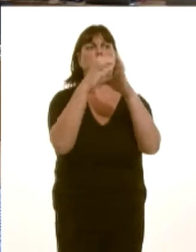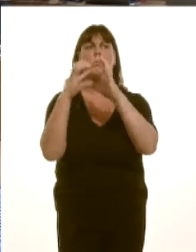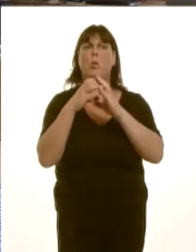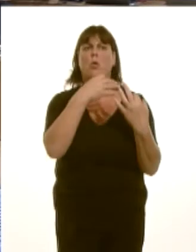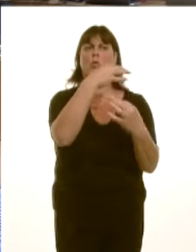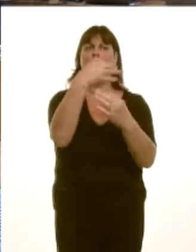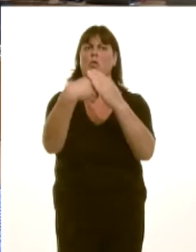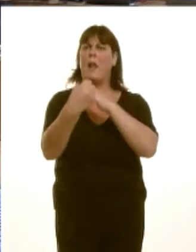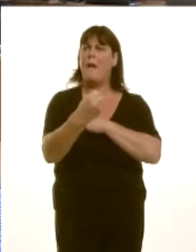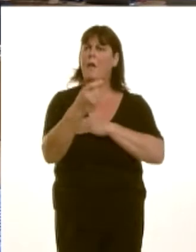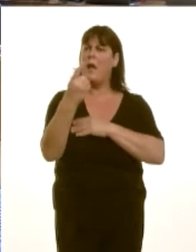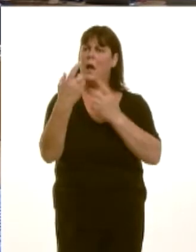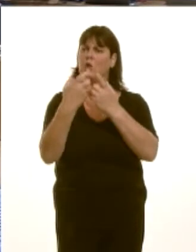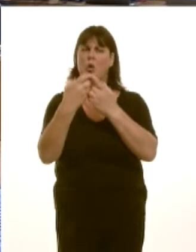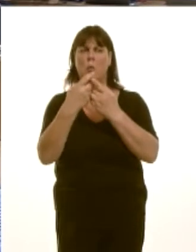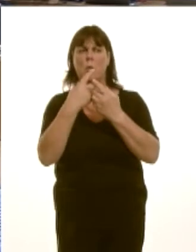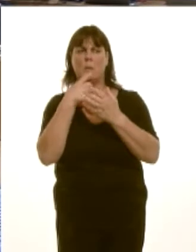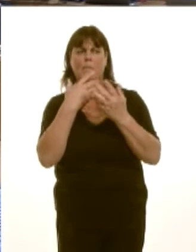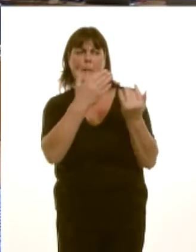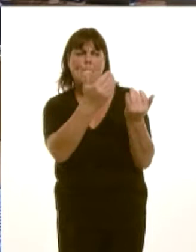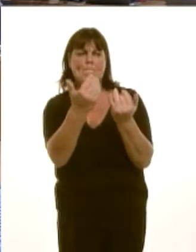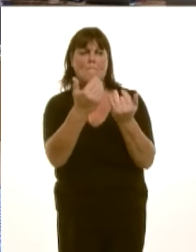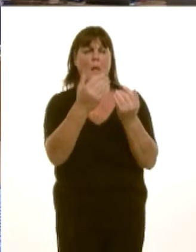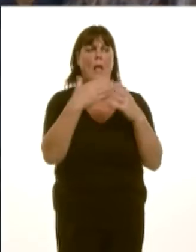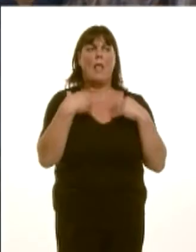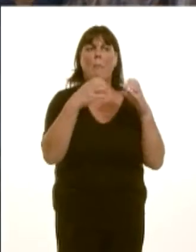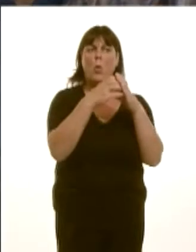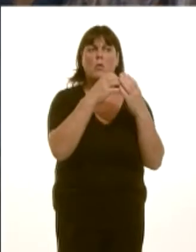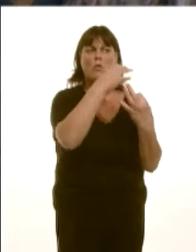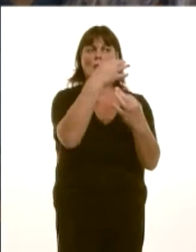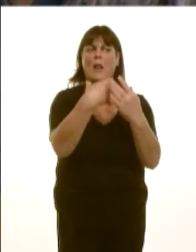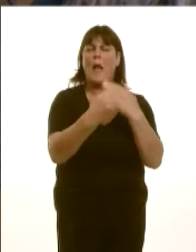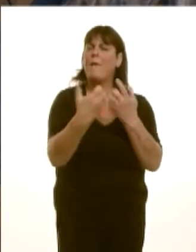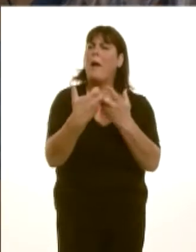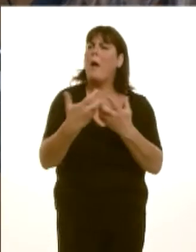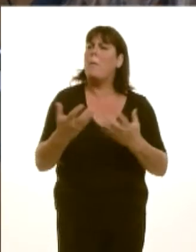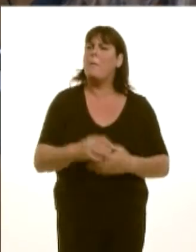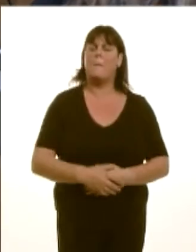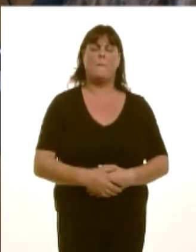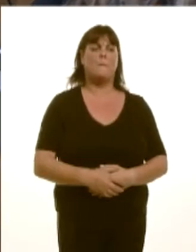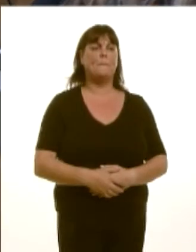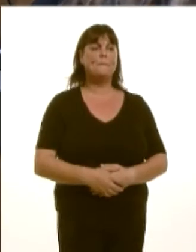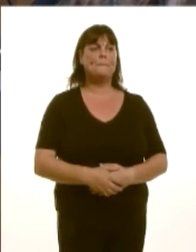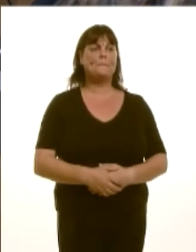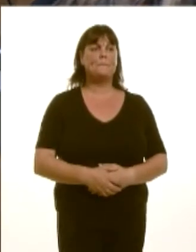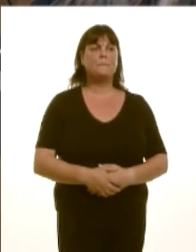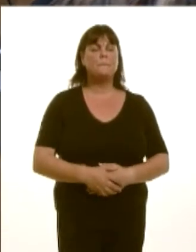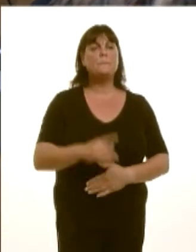to become accredited at the earliest possible opportunity? Carwyn Jones: Across our nation, I know that the Minister announced in March an additional